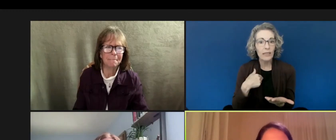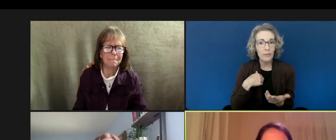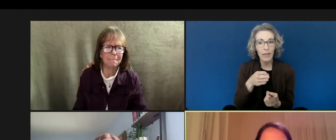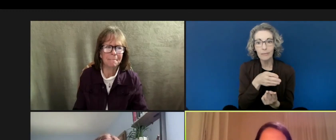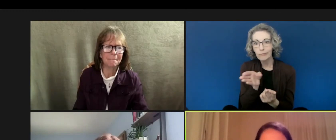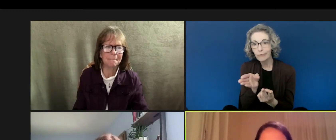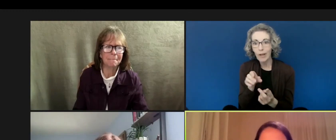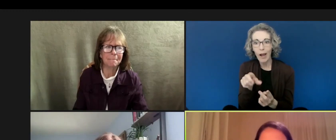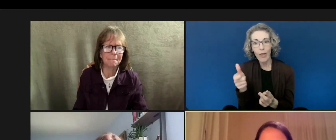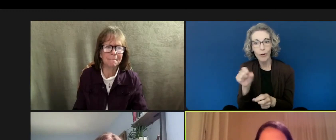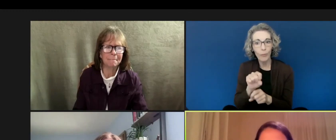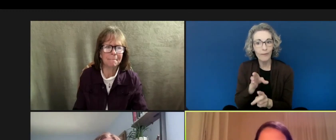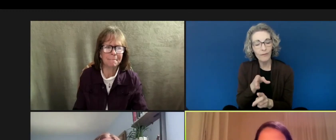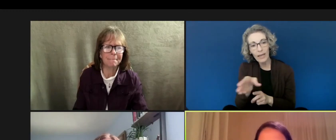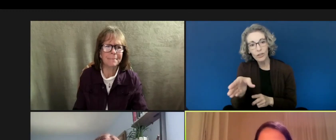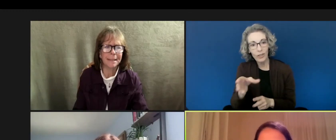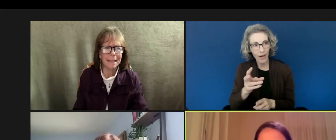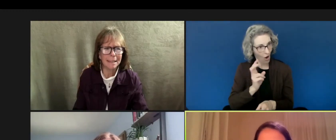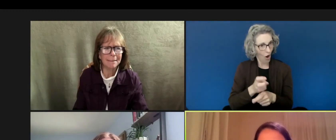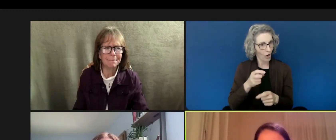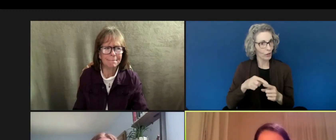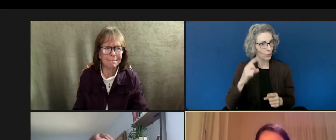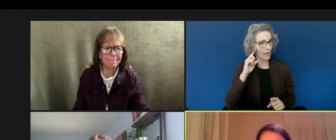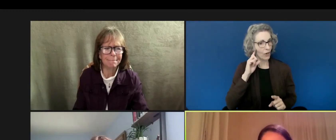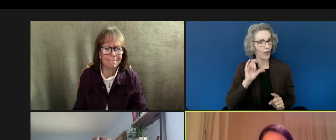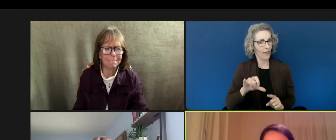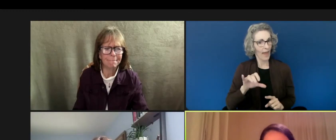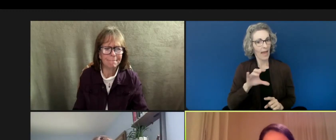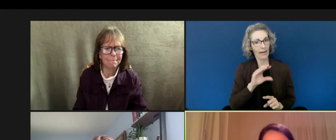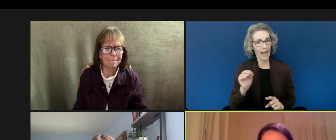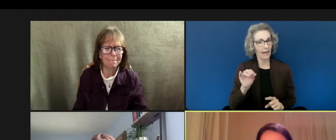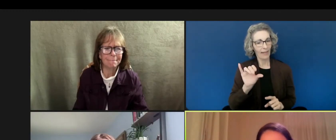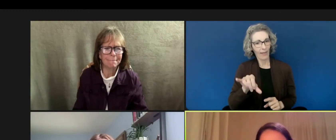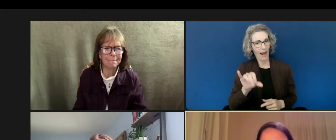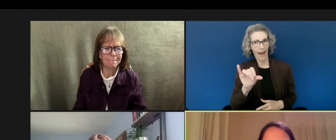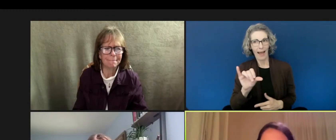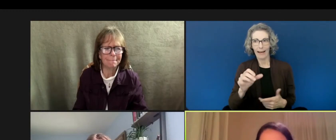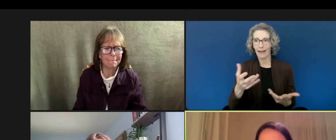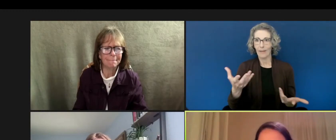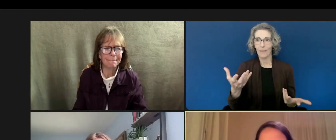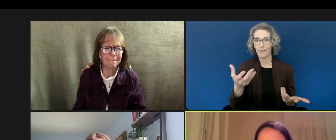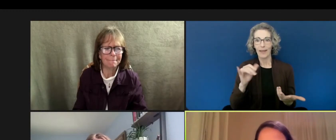These were hard things to hear and there are these relationships.